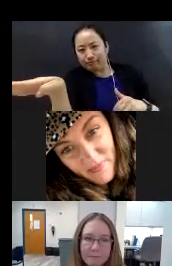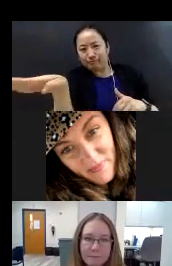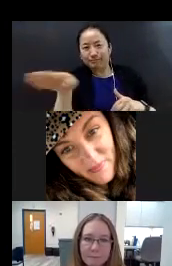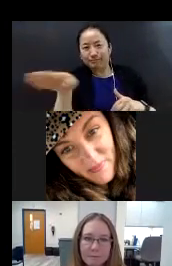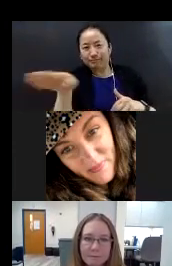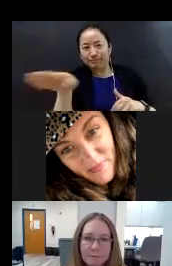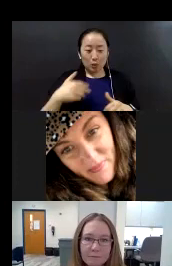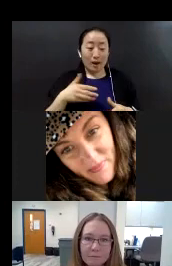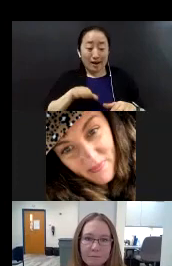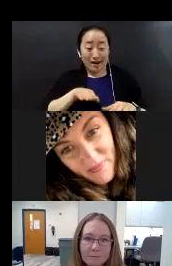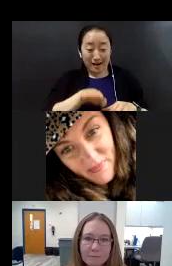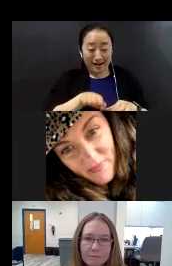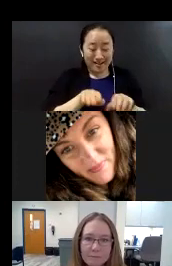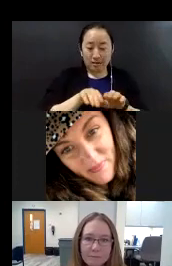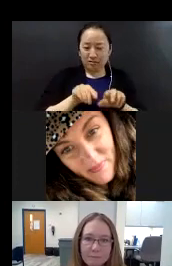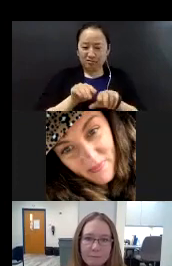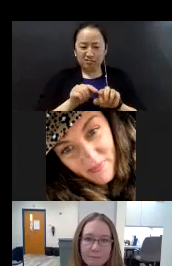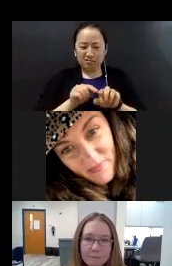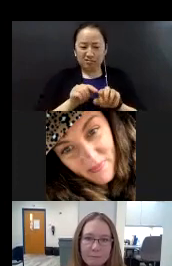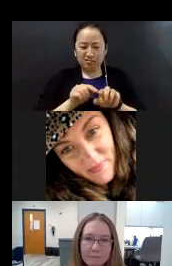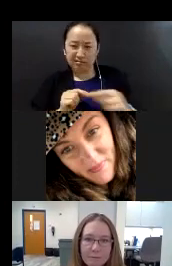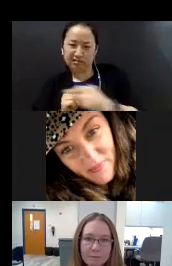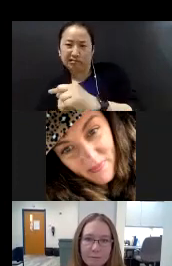HAVE TO DO ANOTHER MAJOR TURN TO GET TO THE